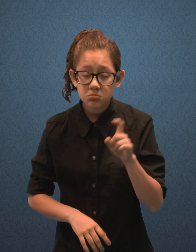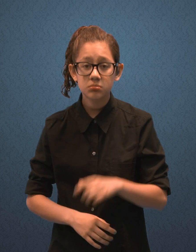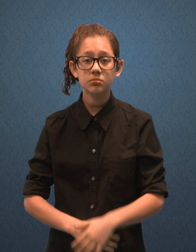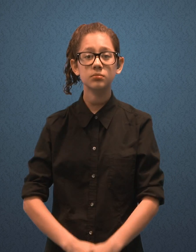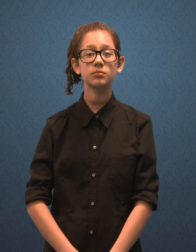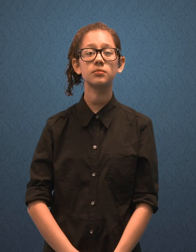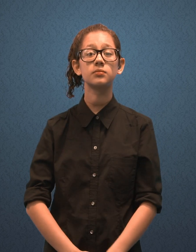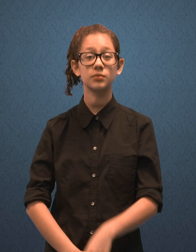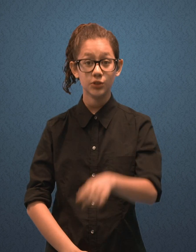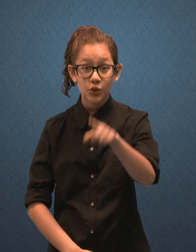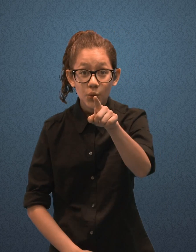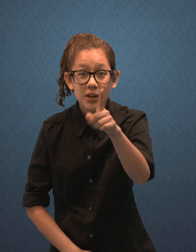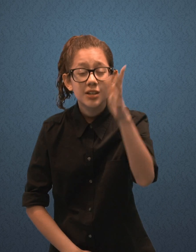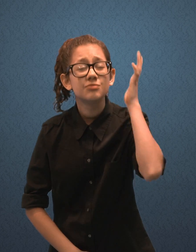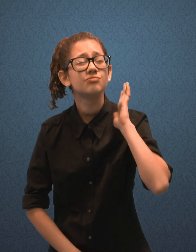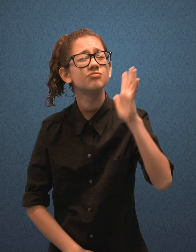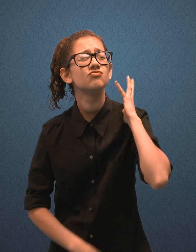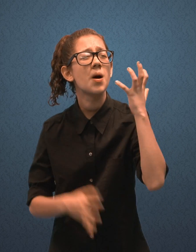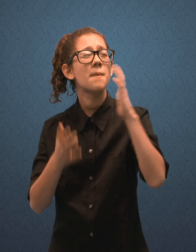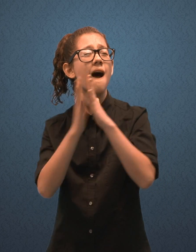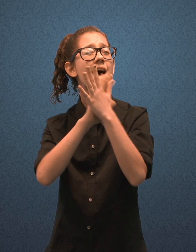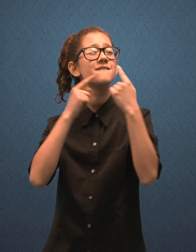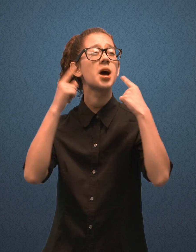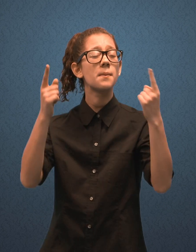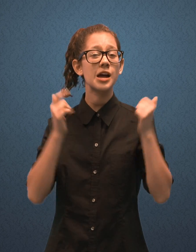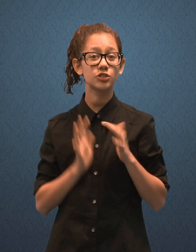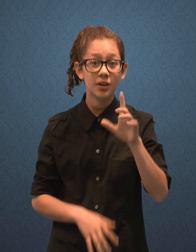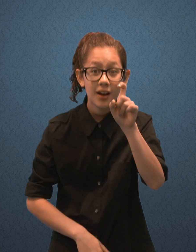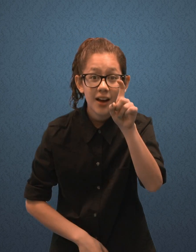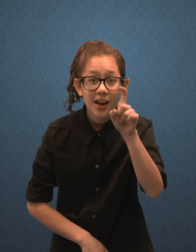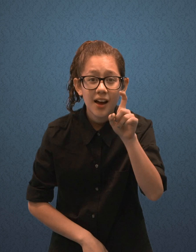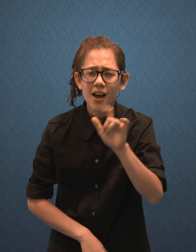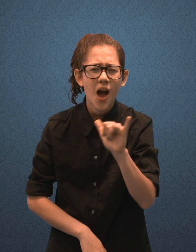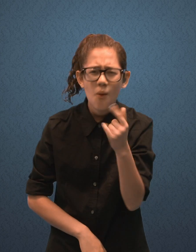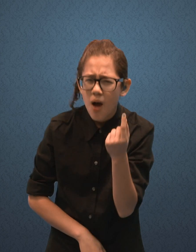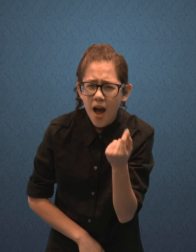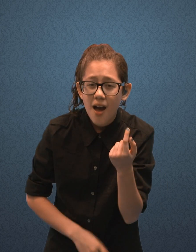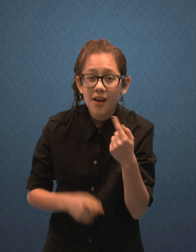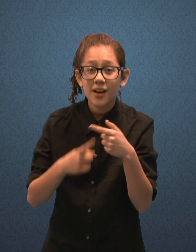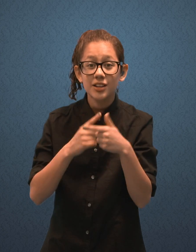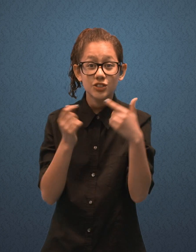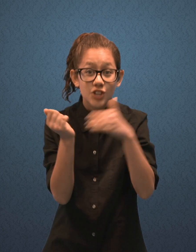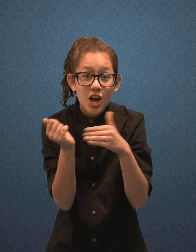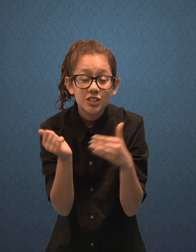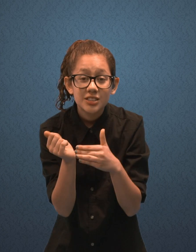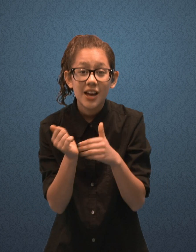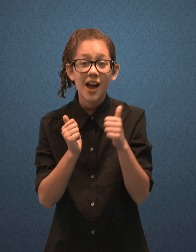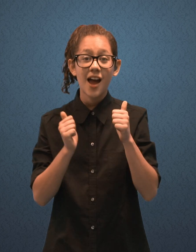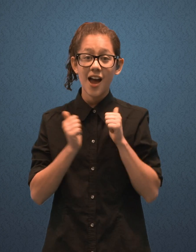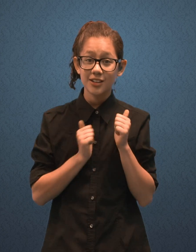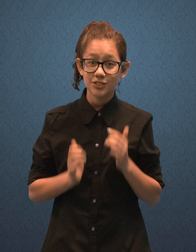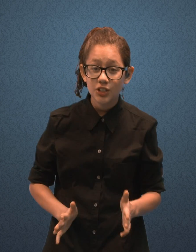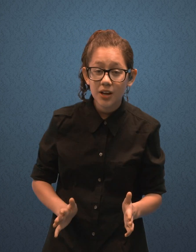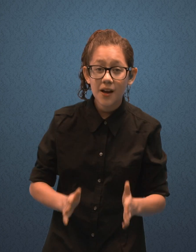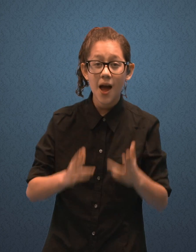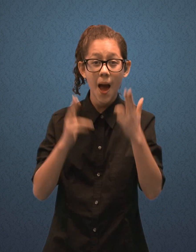Did Rose want to become a famous actress? Have you ever wanted to become famous? Have you wanted to be a doctor?